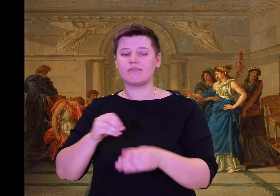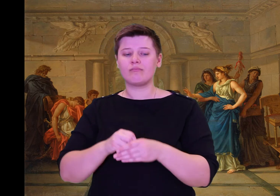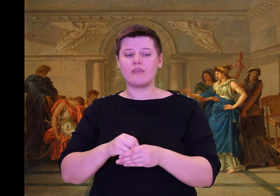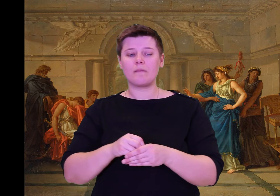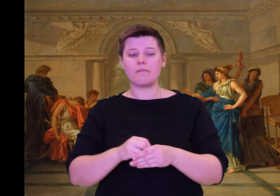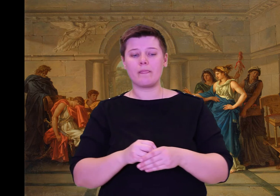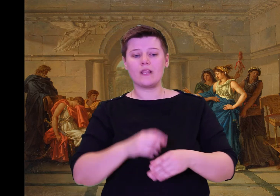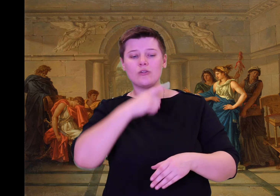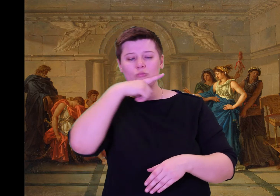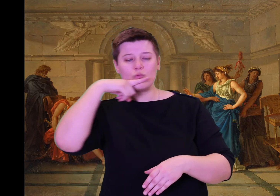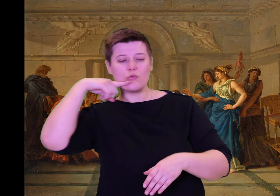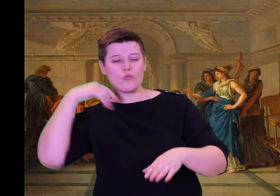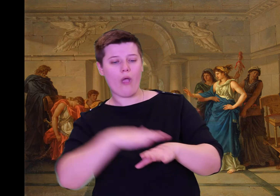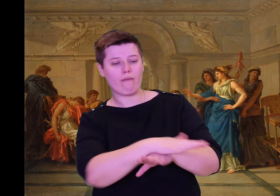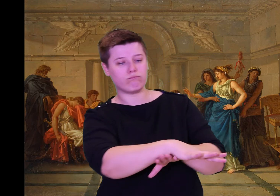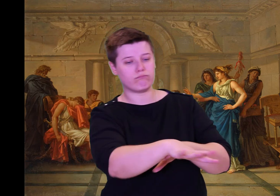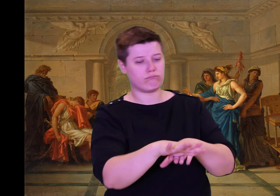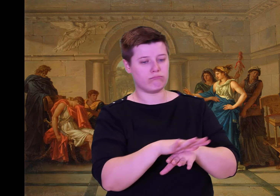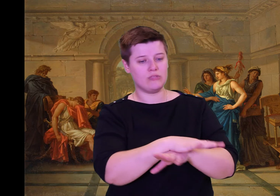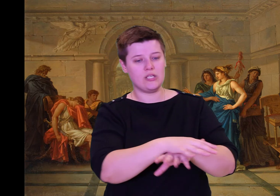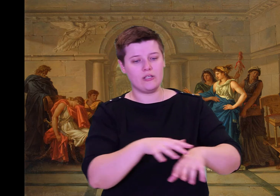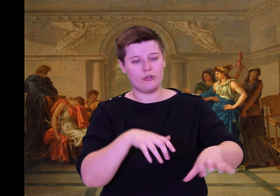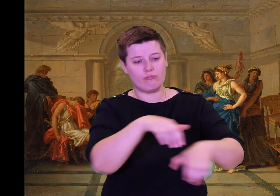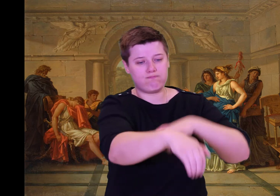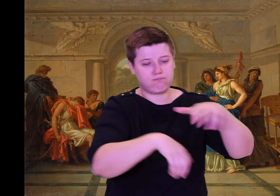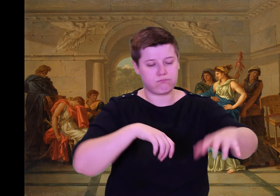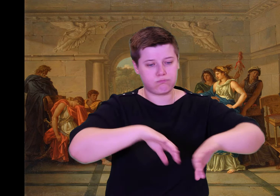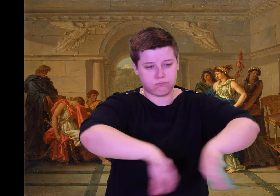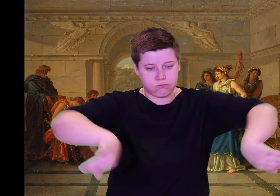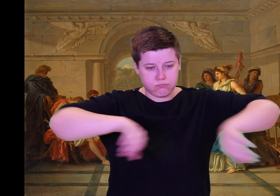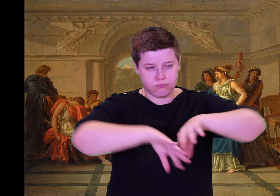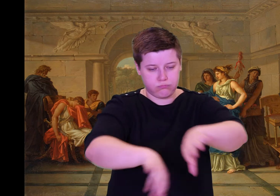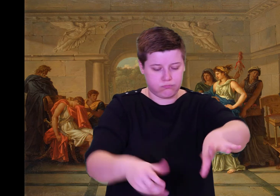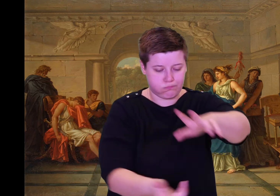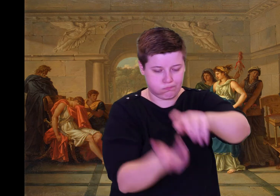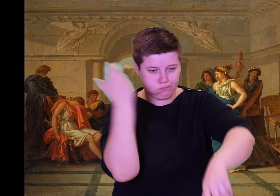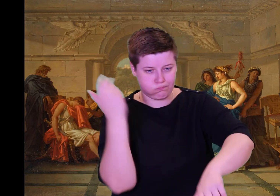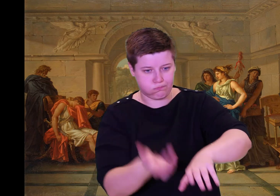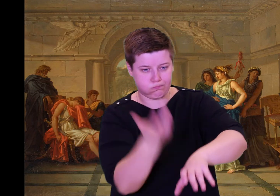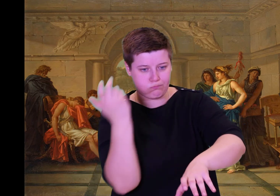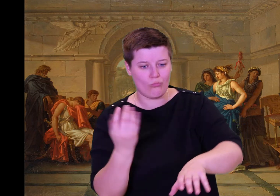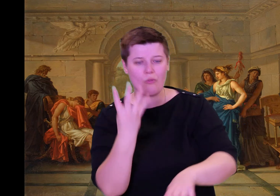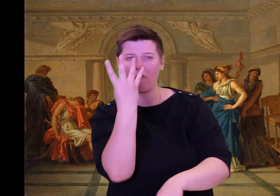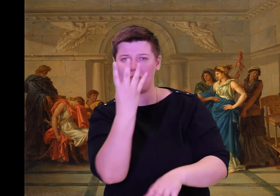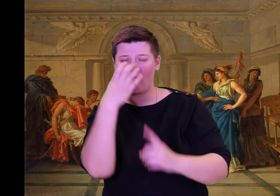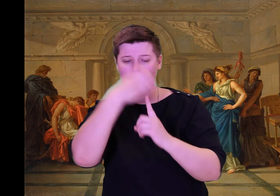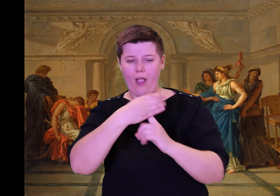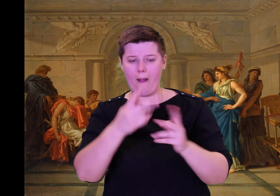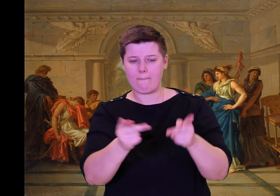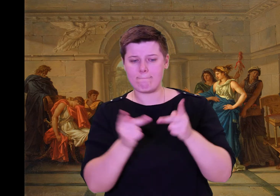No winds appeared to guide my ships across the water's back. All our supplies